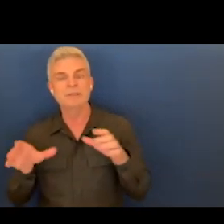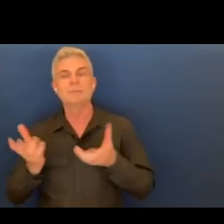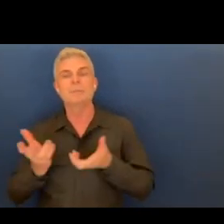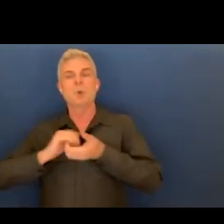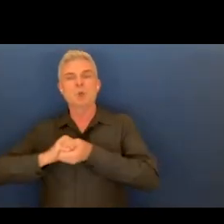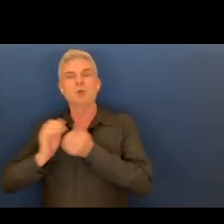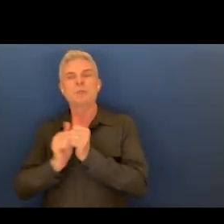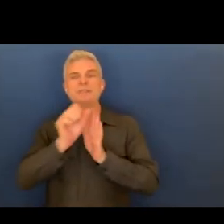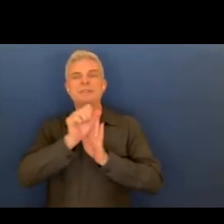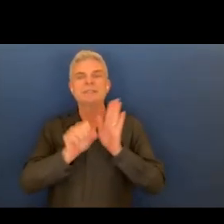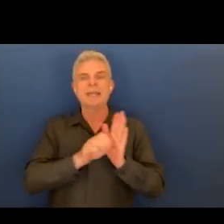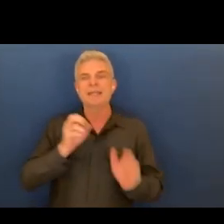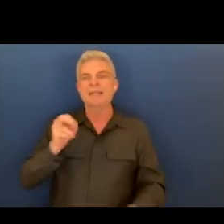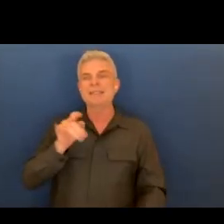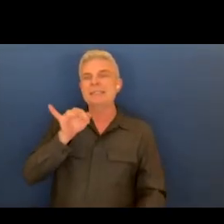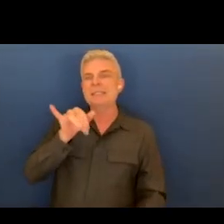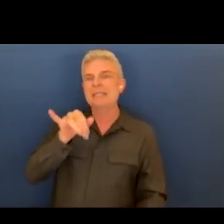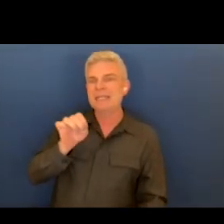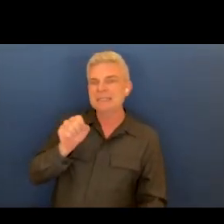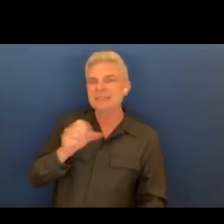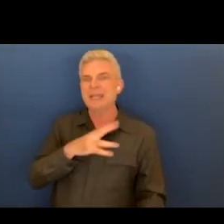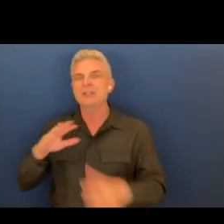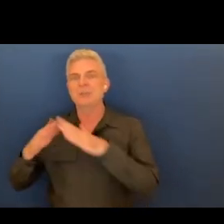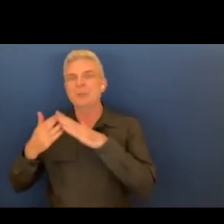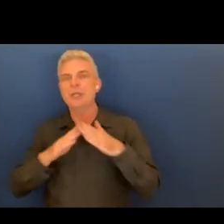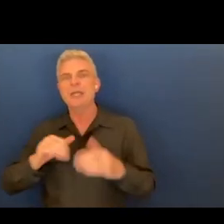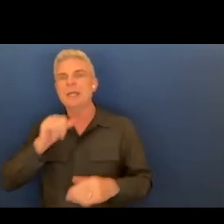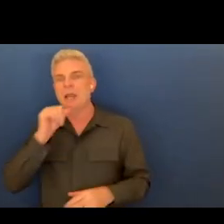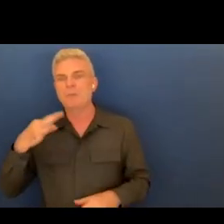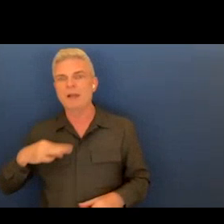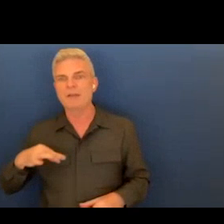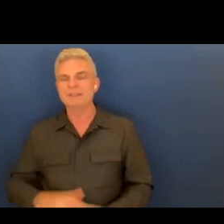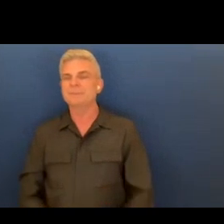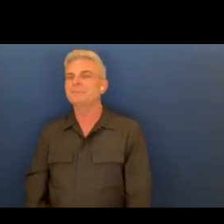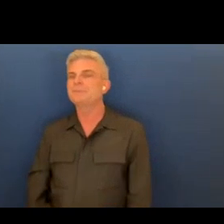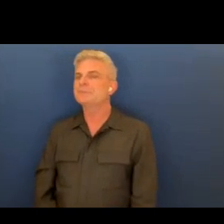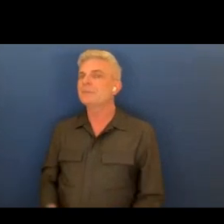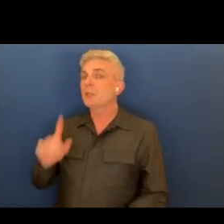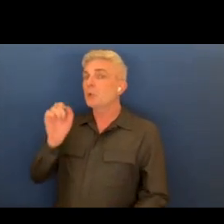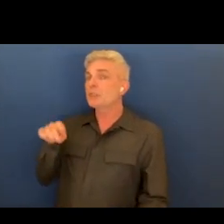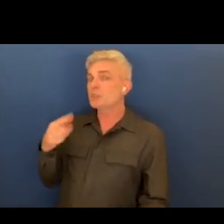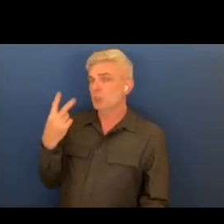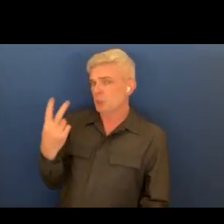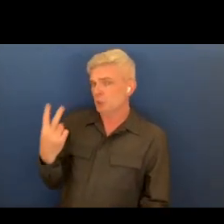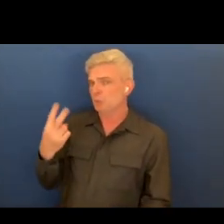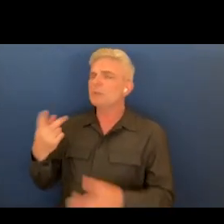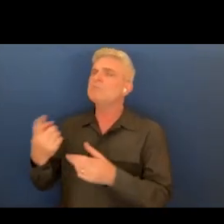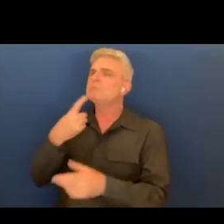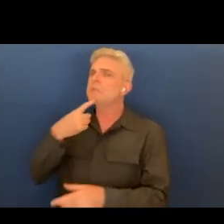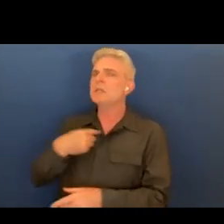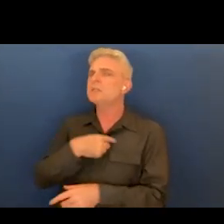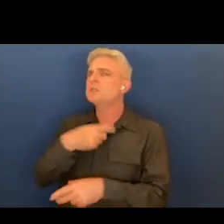with state entities and community non-profits. [Rachel] Question 2: Provide a quick timeline